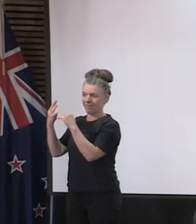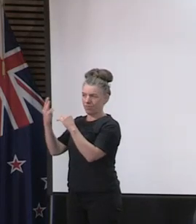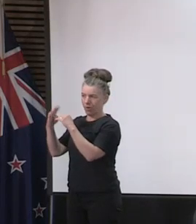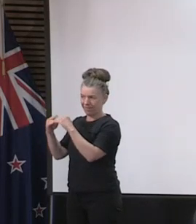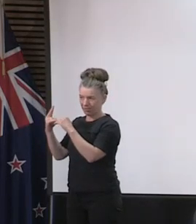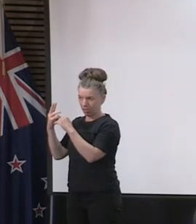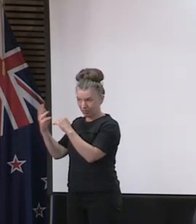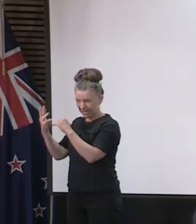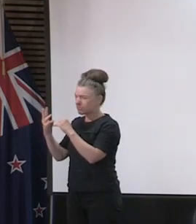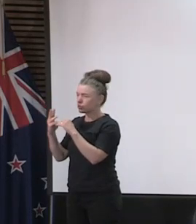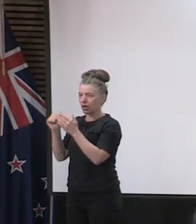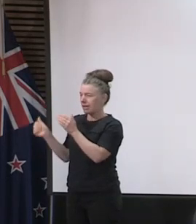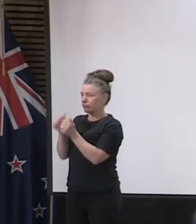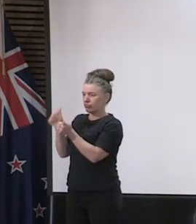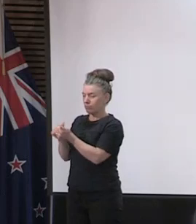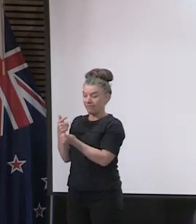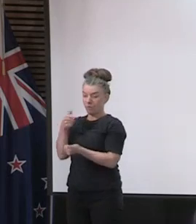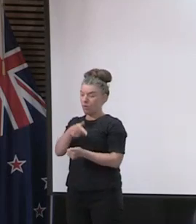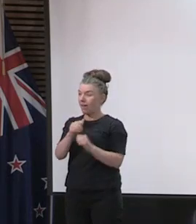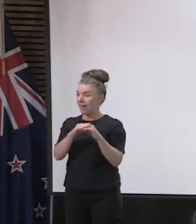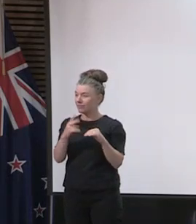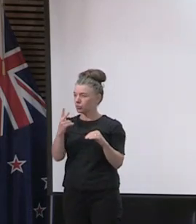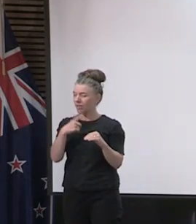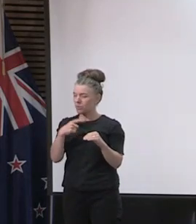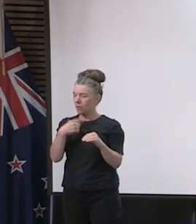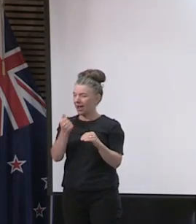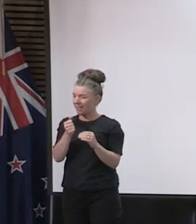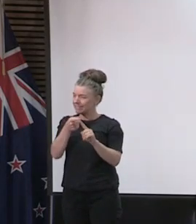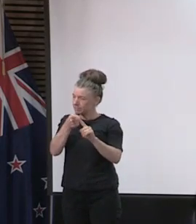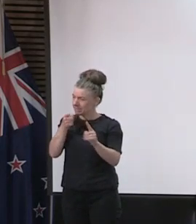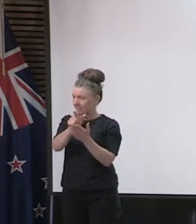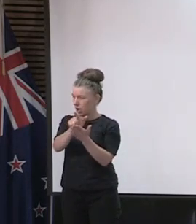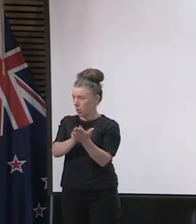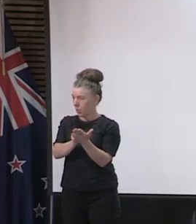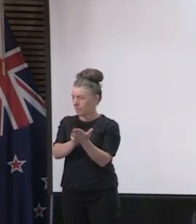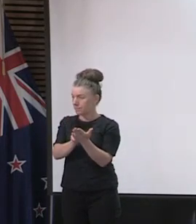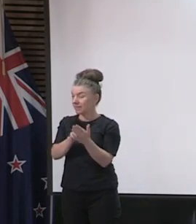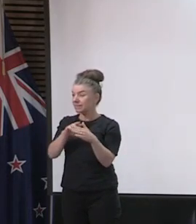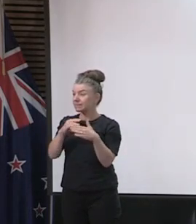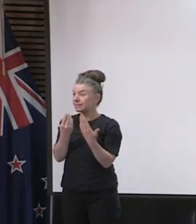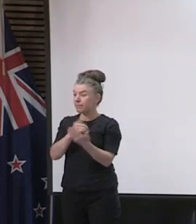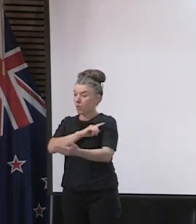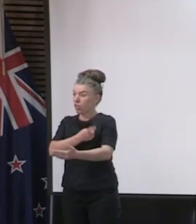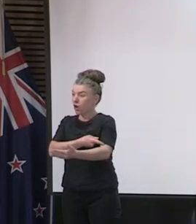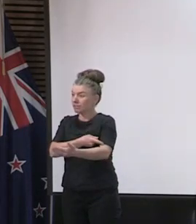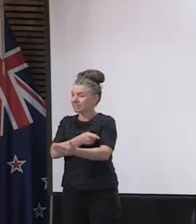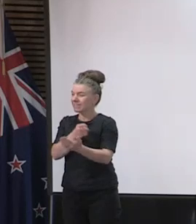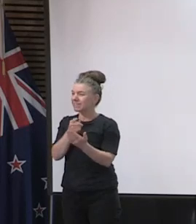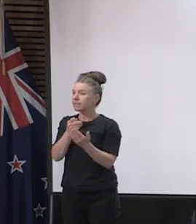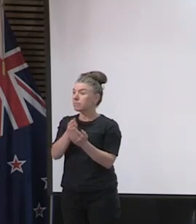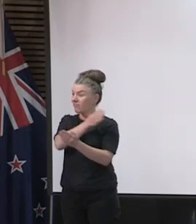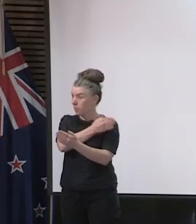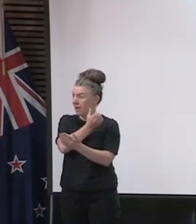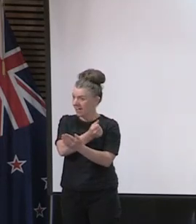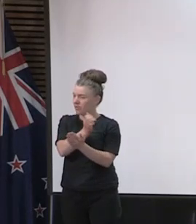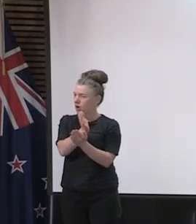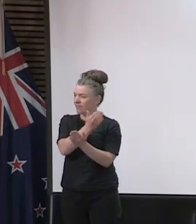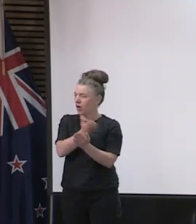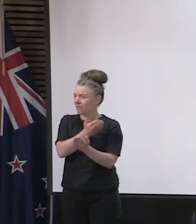it is time to transition. And